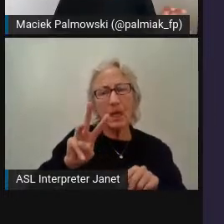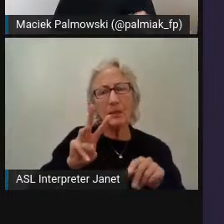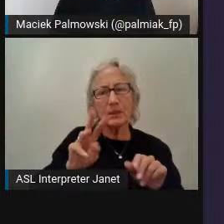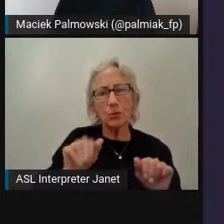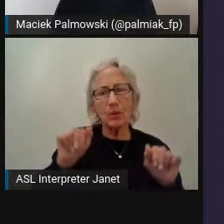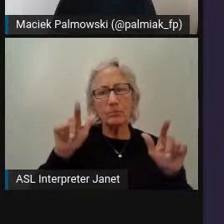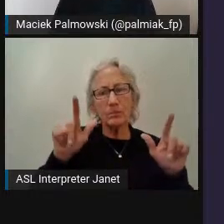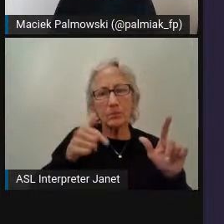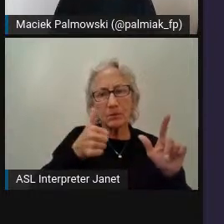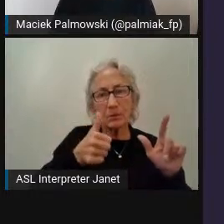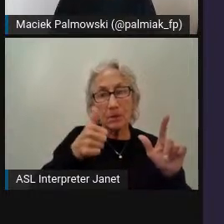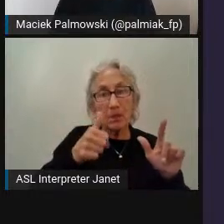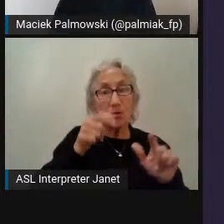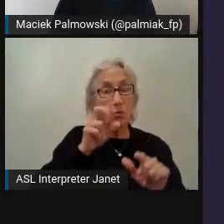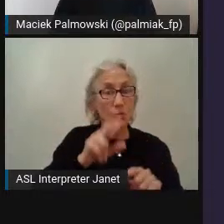you remember to test your website or maybe you will start